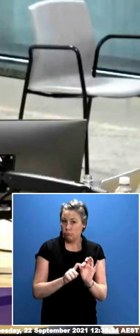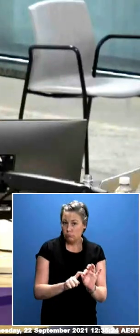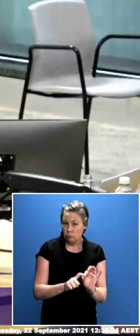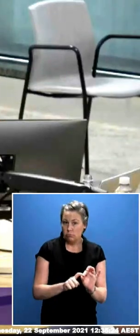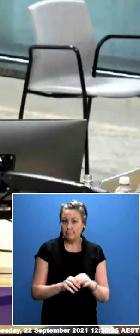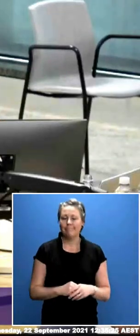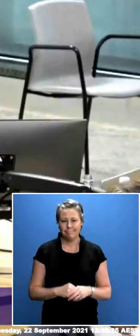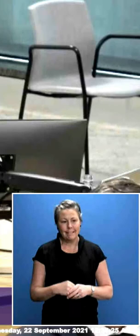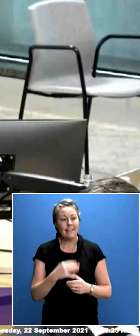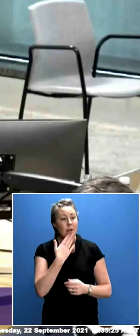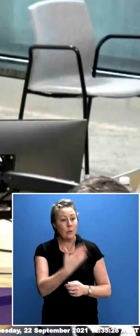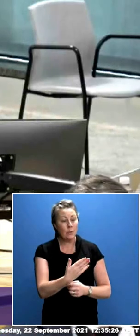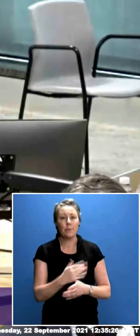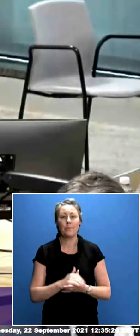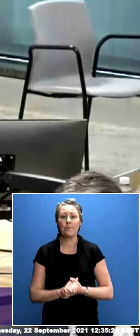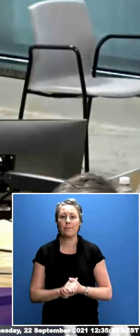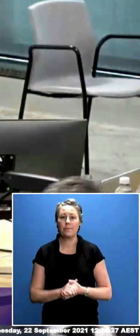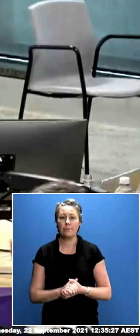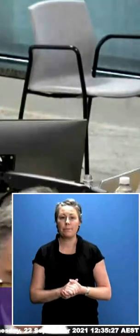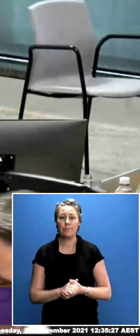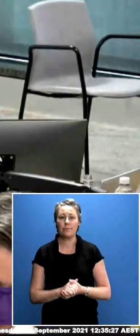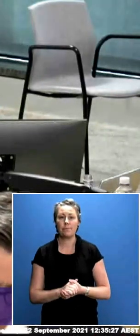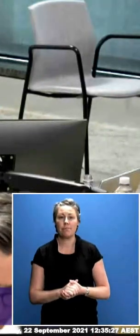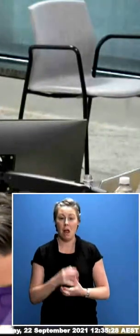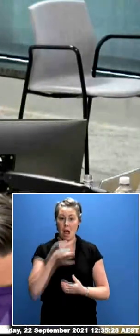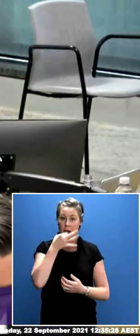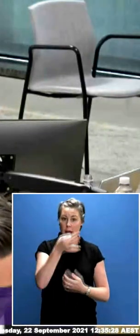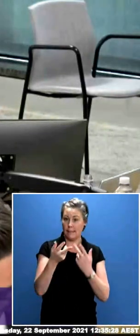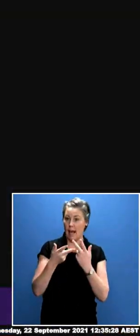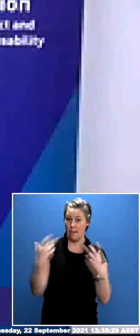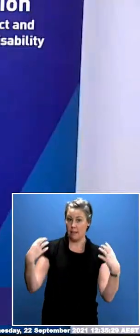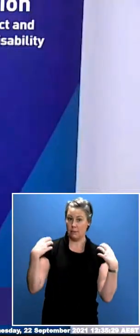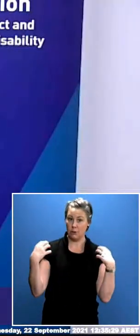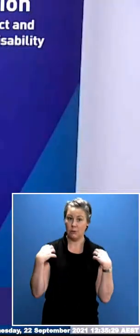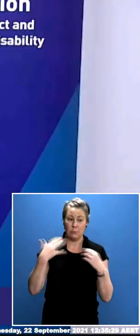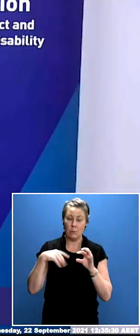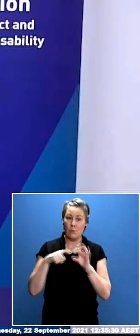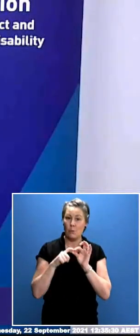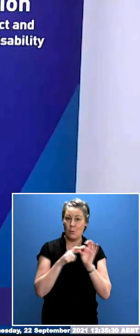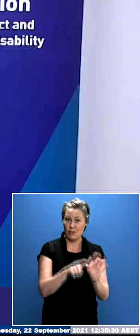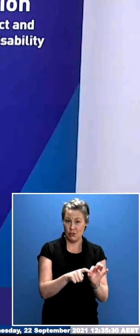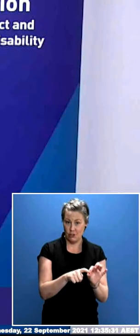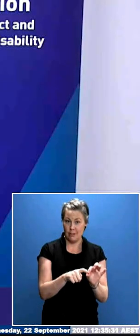Yes, thank you very much. I'll just ask my colleagues whether they have any questions to put to the